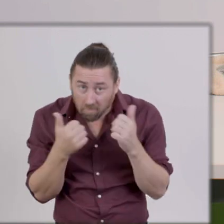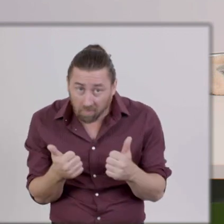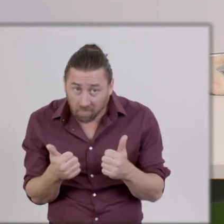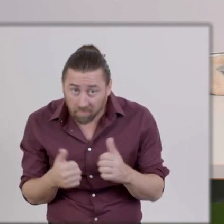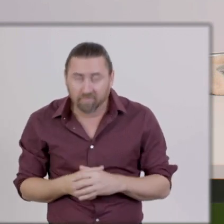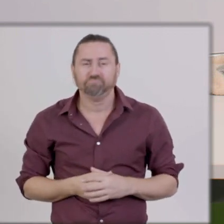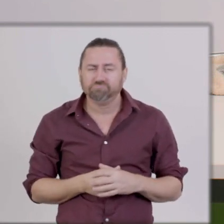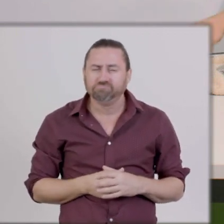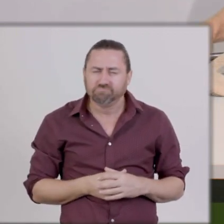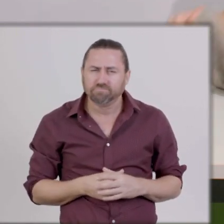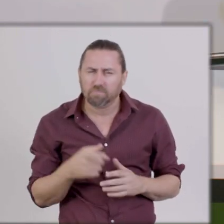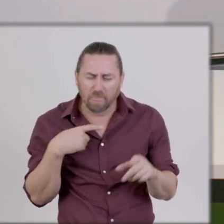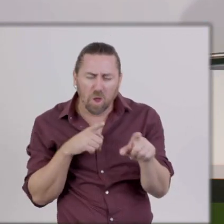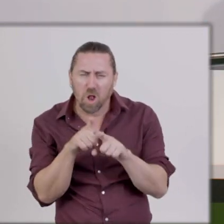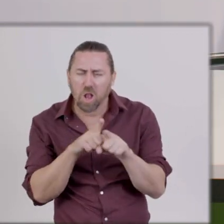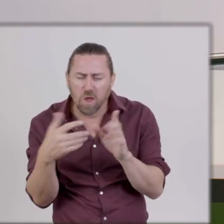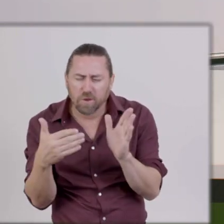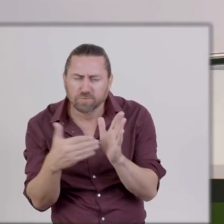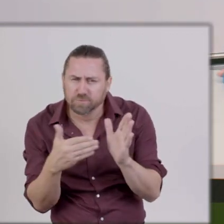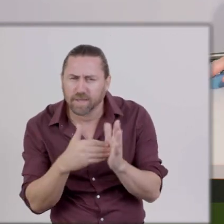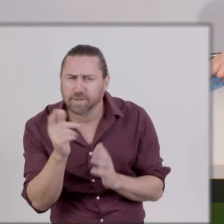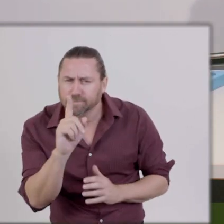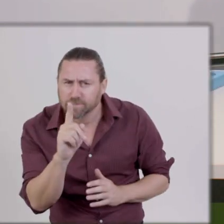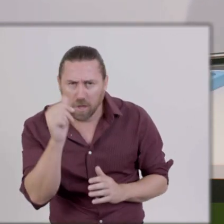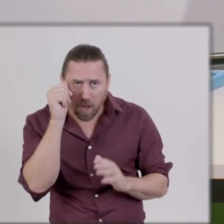Okay, so let's look back on what we've learned today.